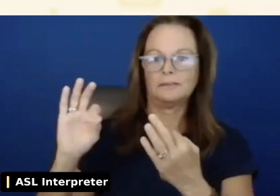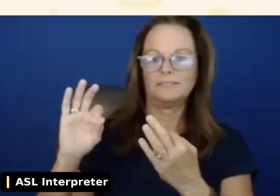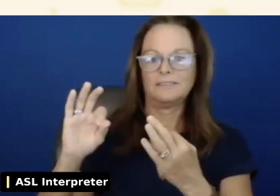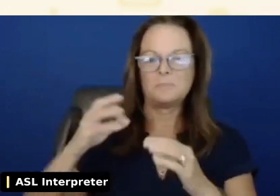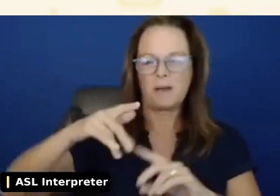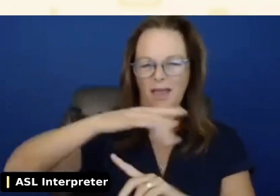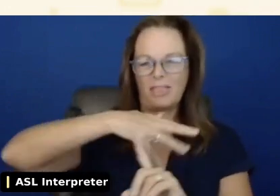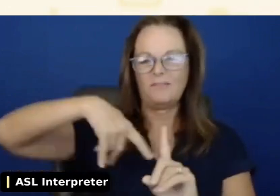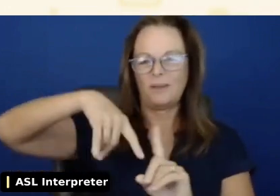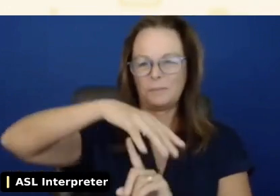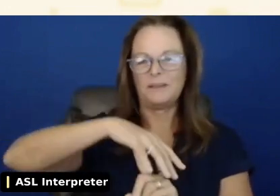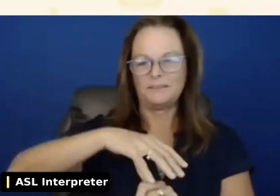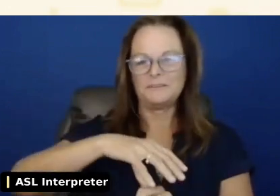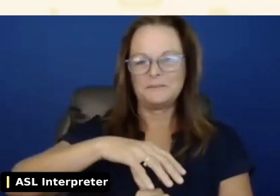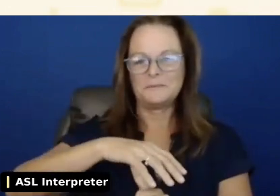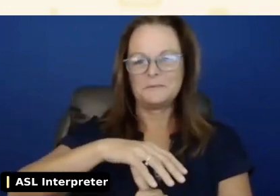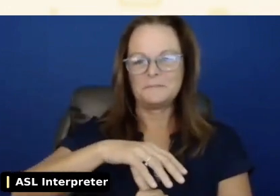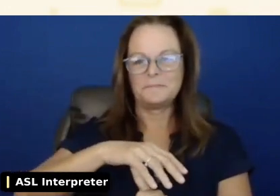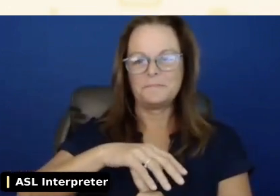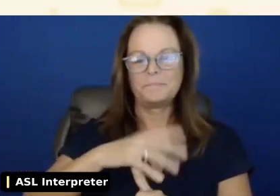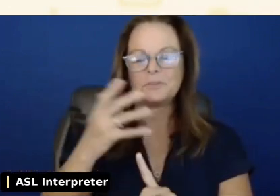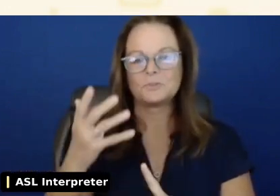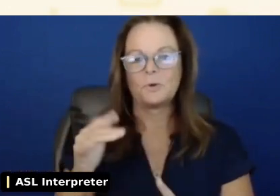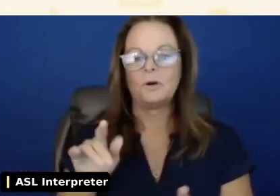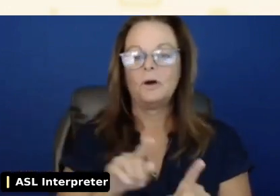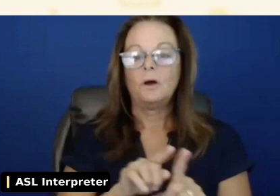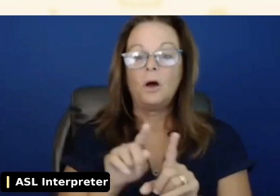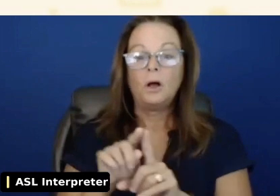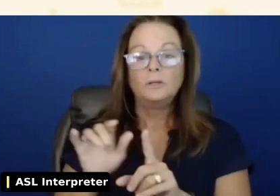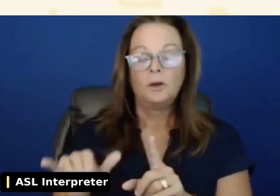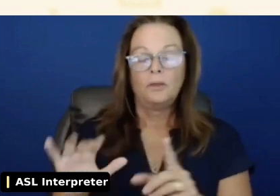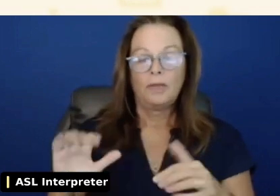So that is also the challenge someone faces.